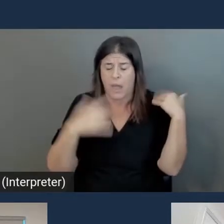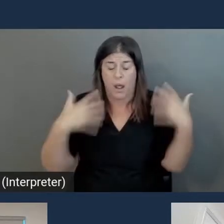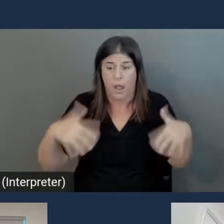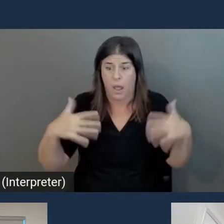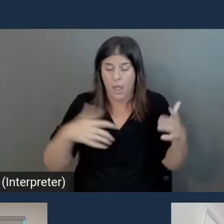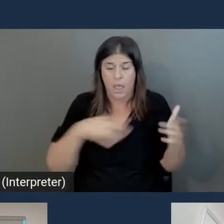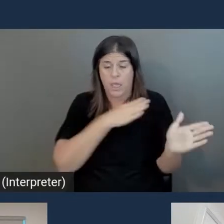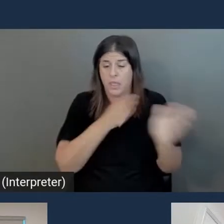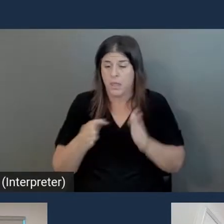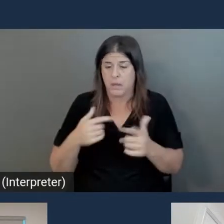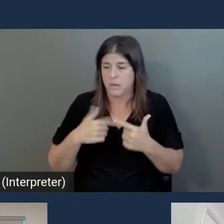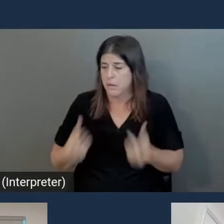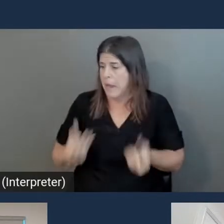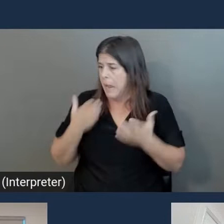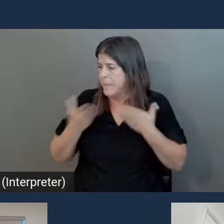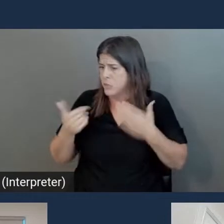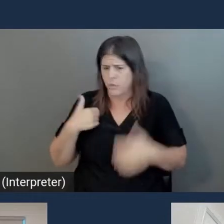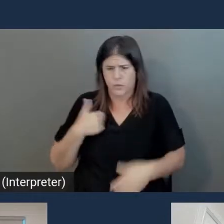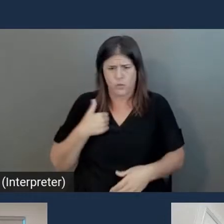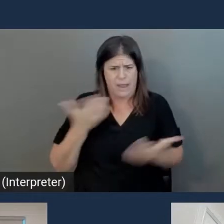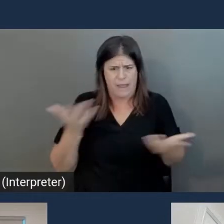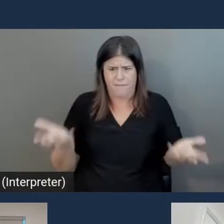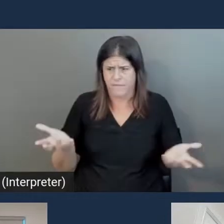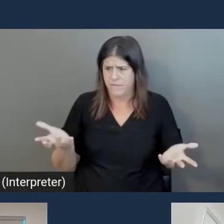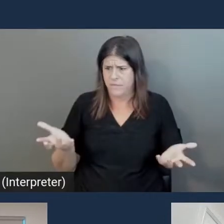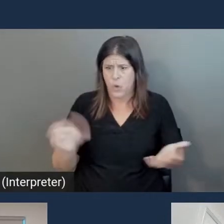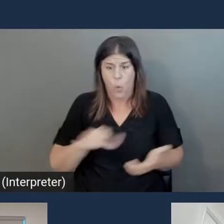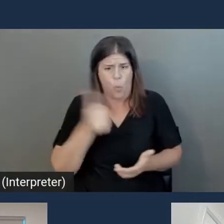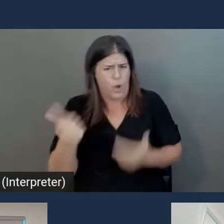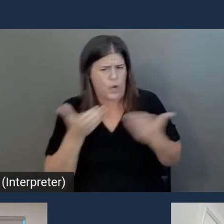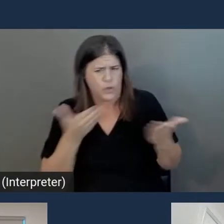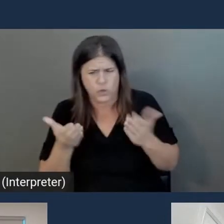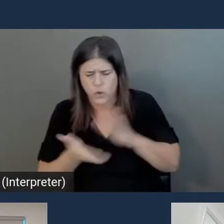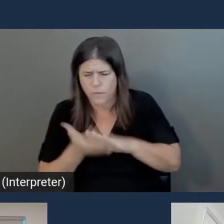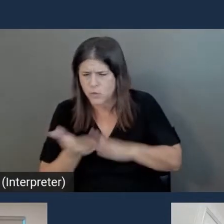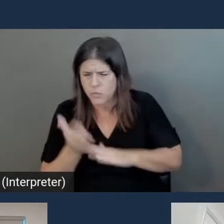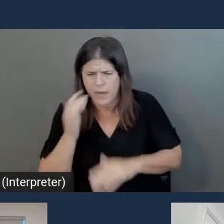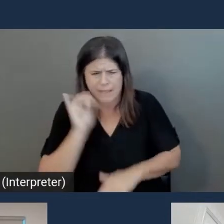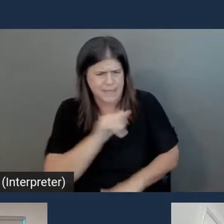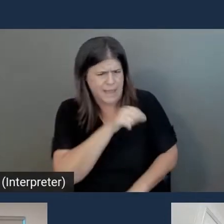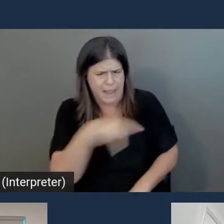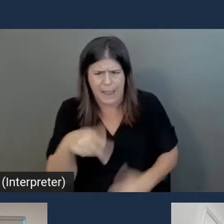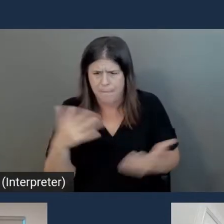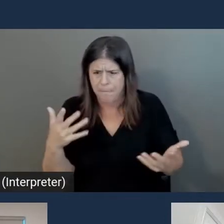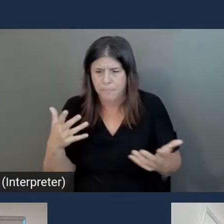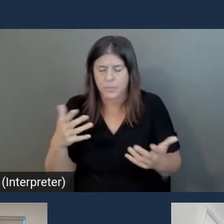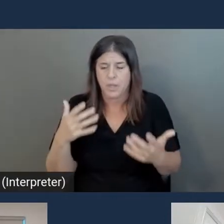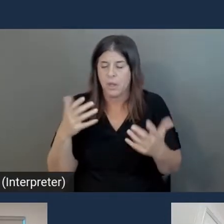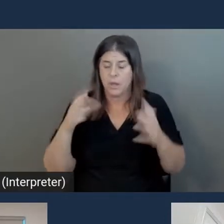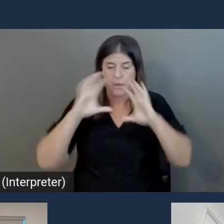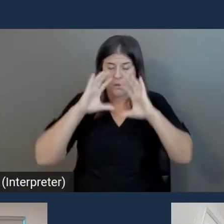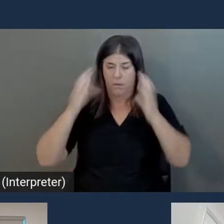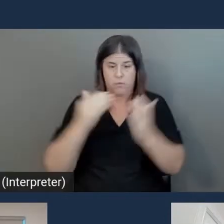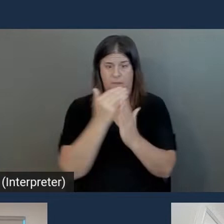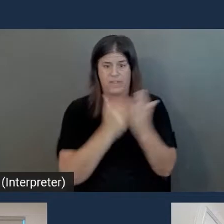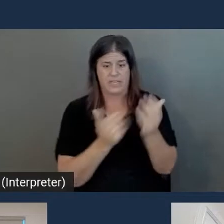Okay, how many servers do I have? What other servers that running, what applications? Now, once you have that whole list of all the applications